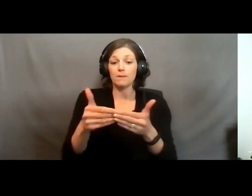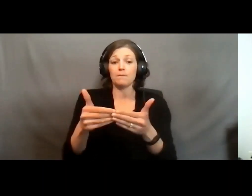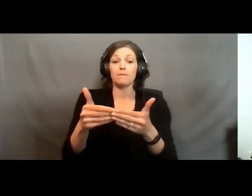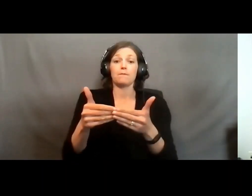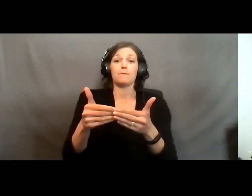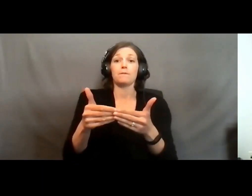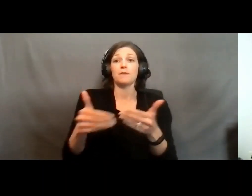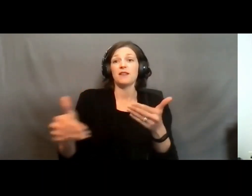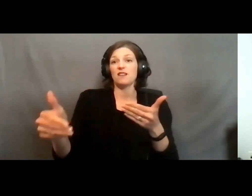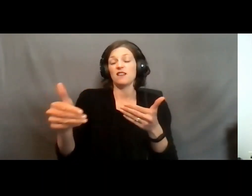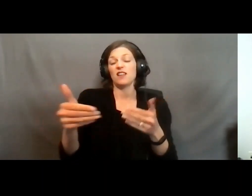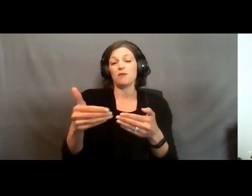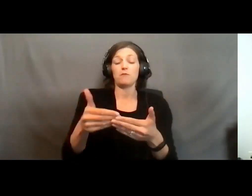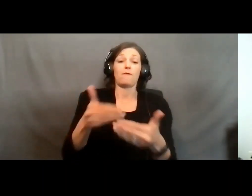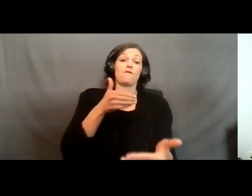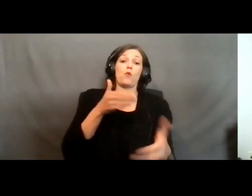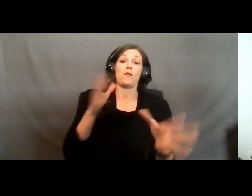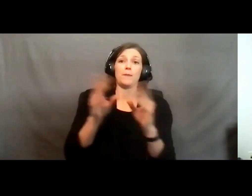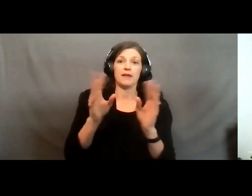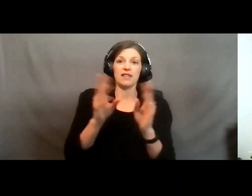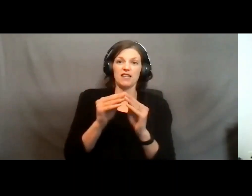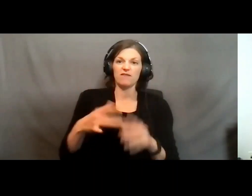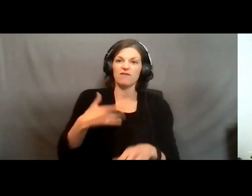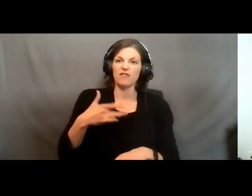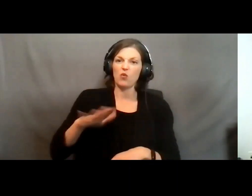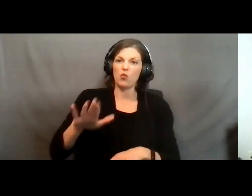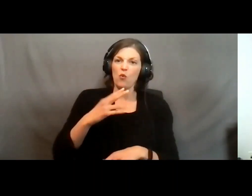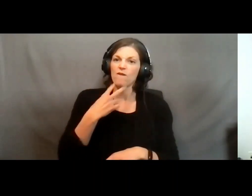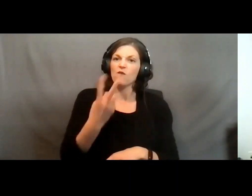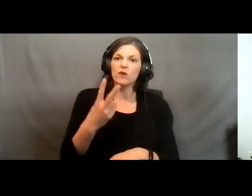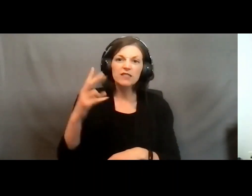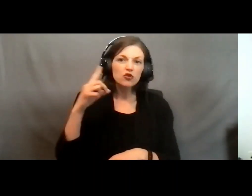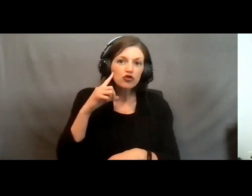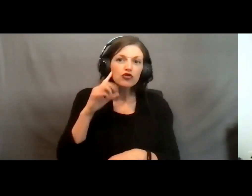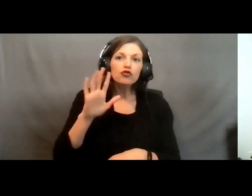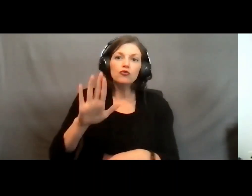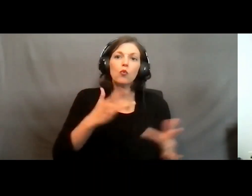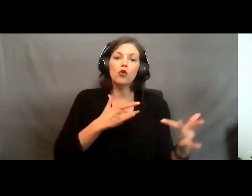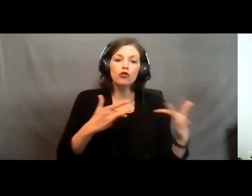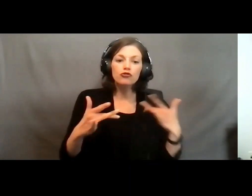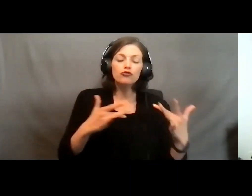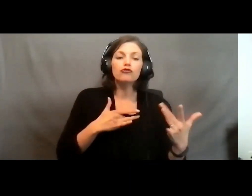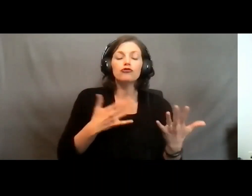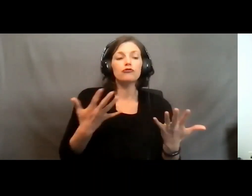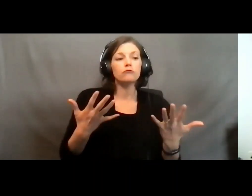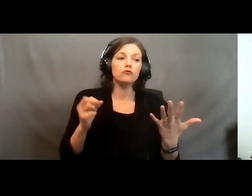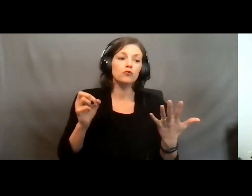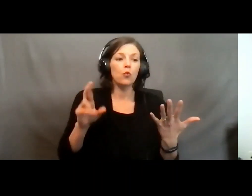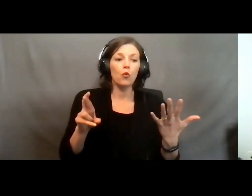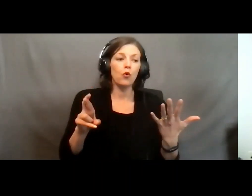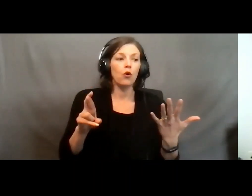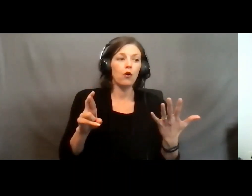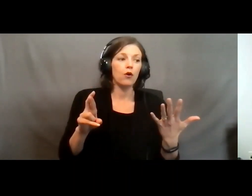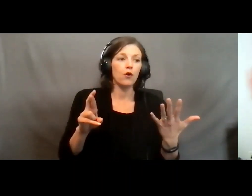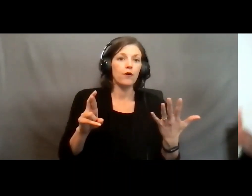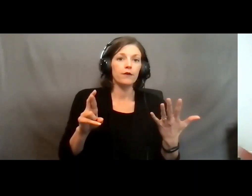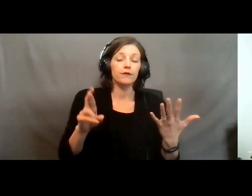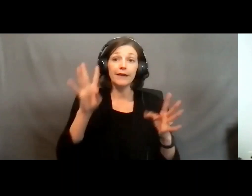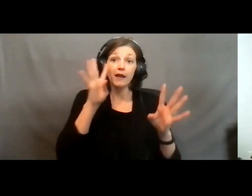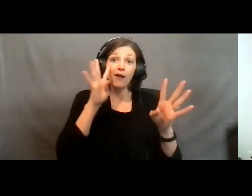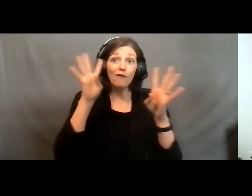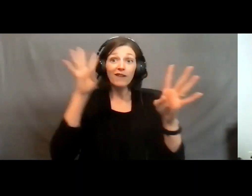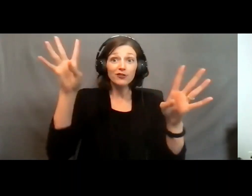had your voice heard and you are concerns 13:37:46 or innovations addressed.